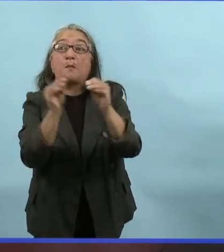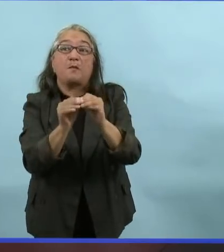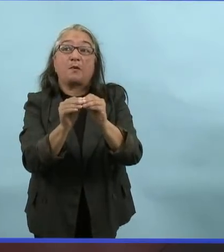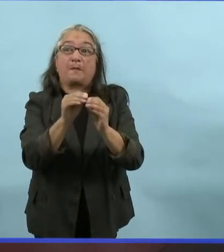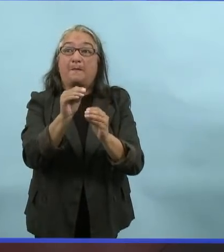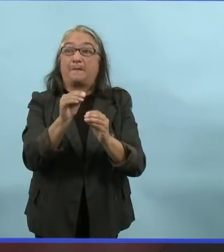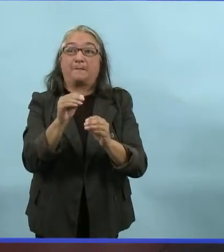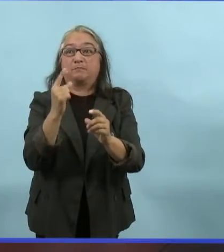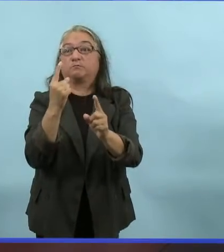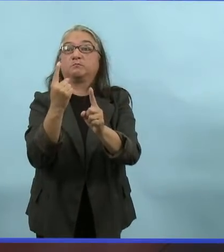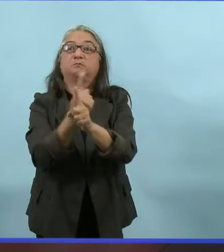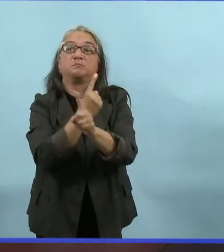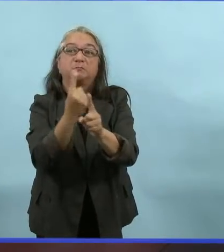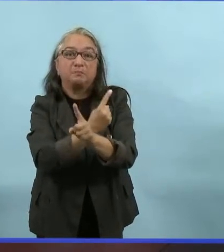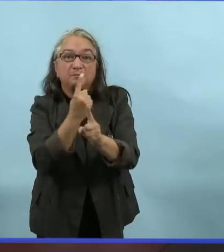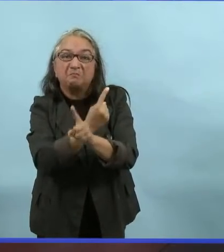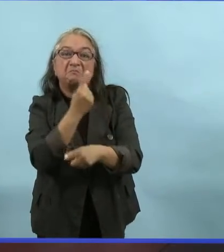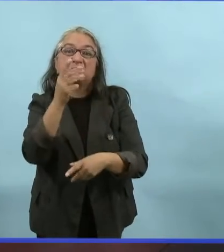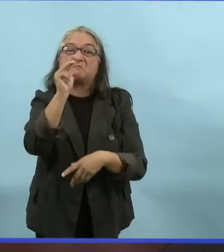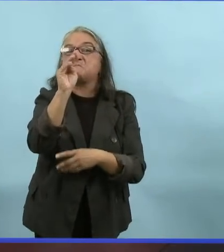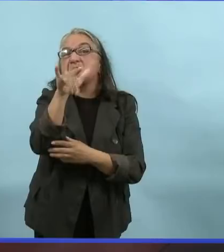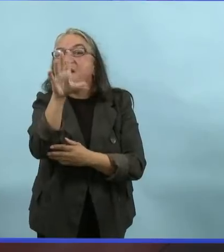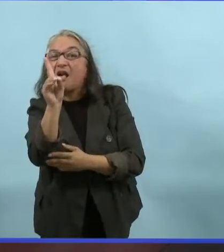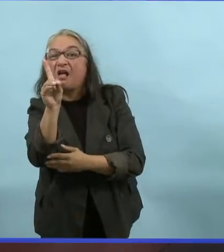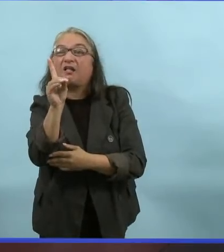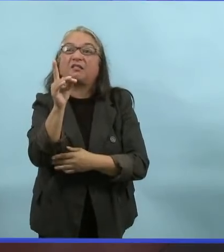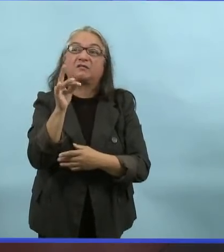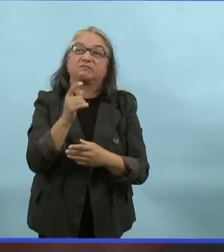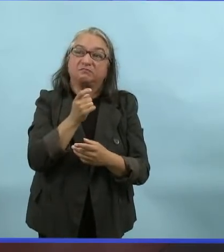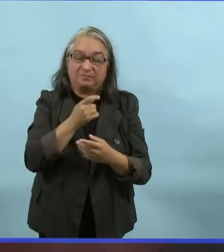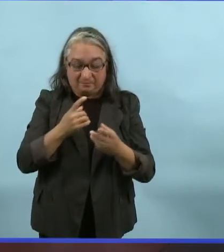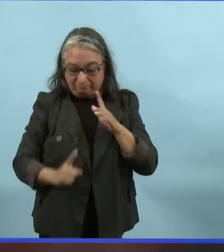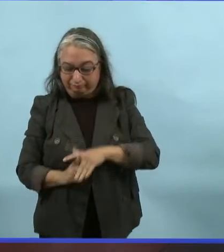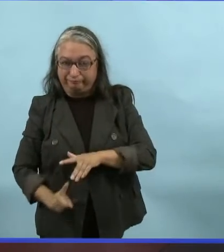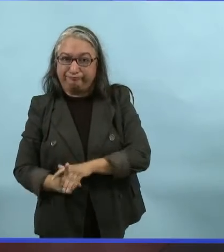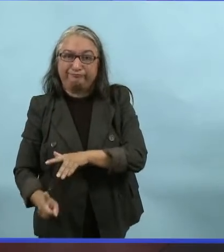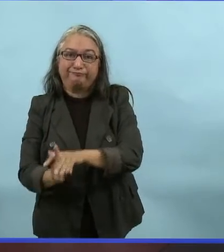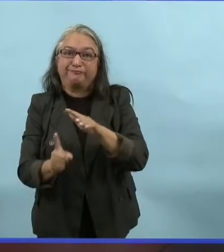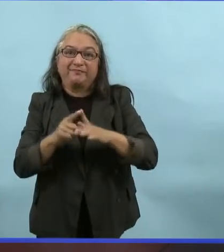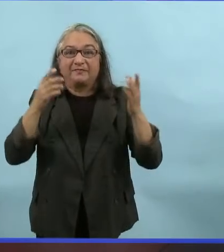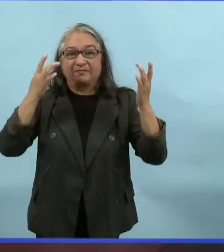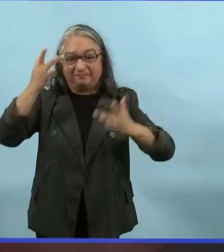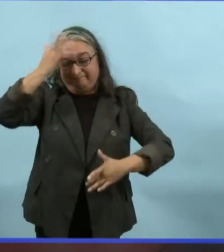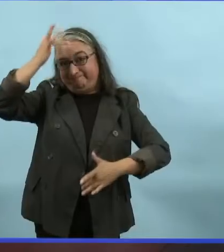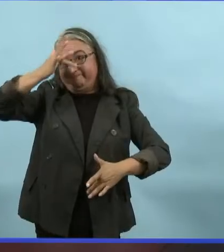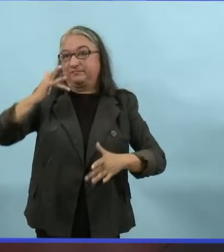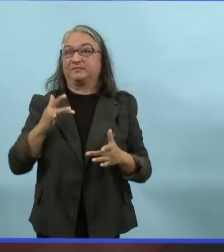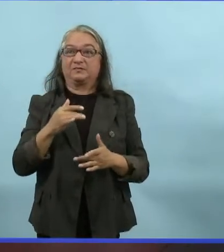are vaccinated and we know that that benefit of a vaccine right nothing nothing we do in medicine is